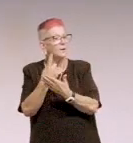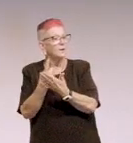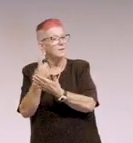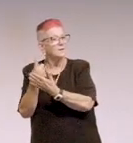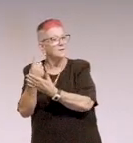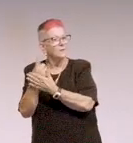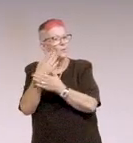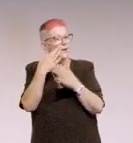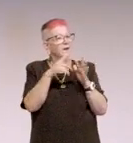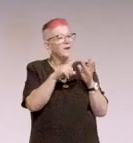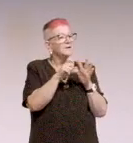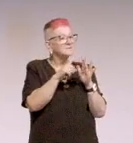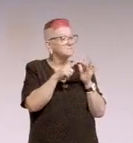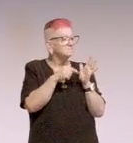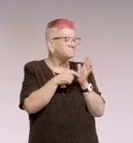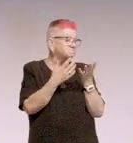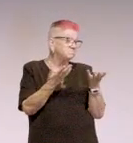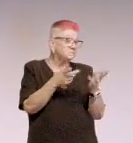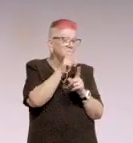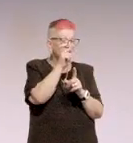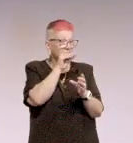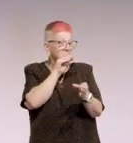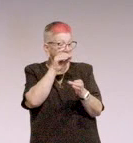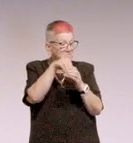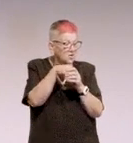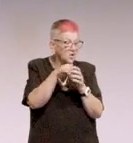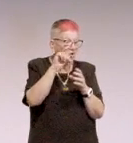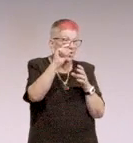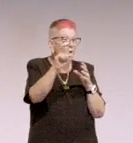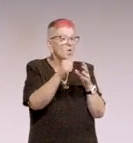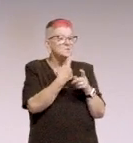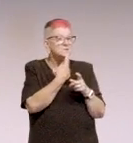You can make a part of your style guide, so if you are a UX person